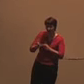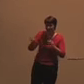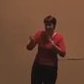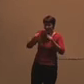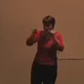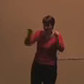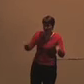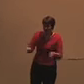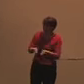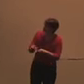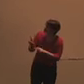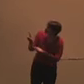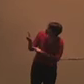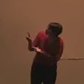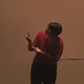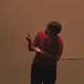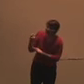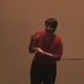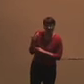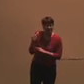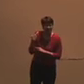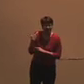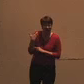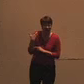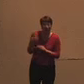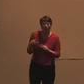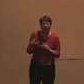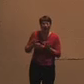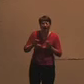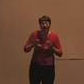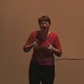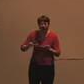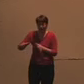don't want to make sign-like sign,